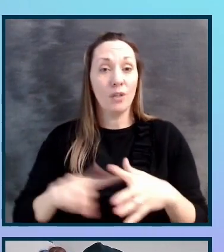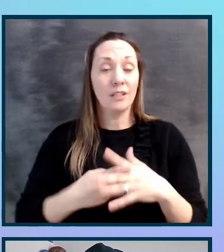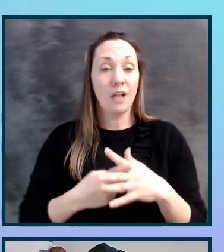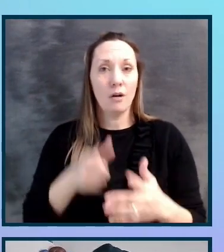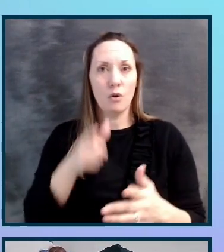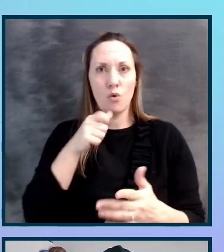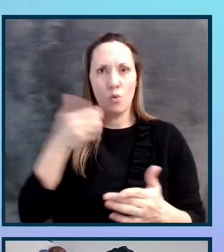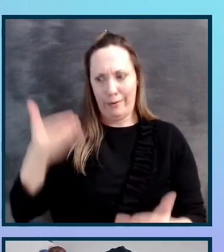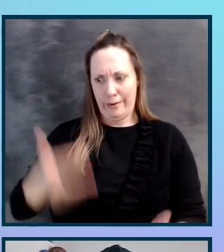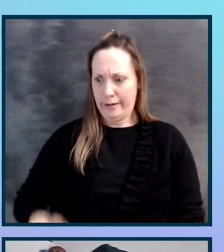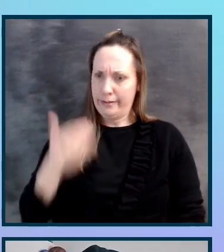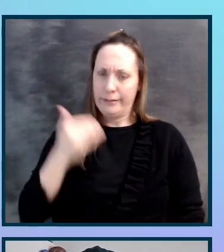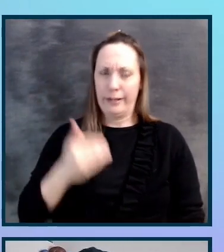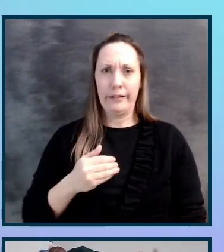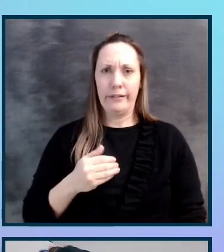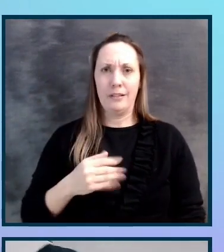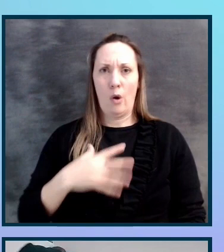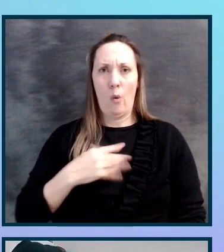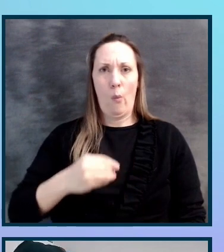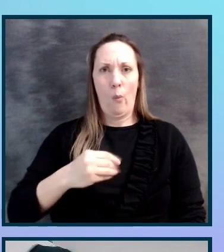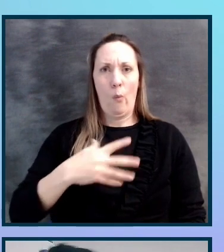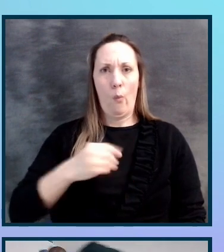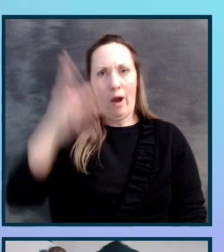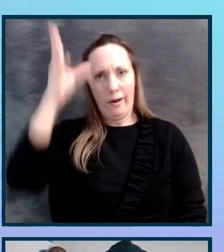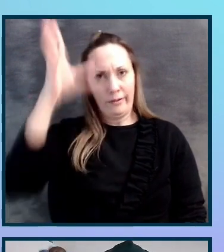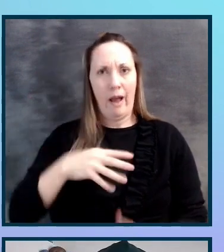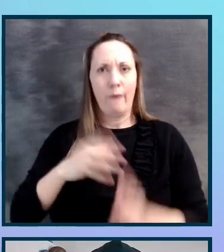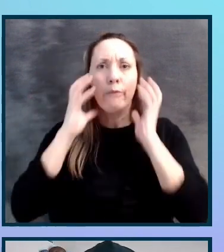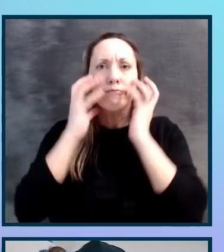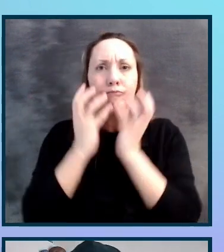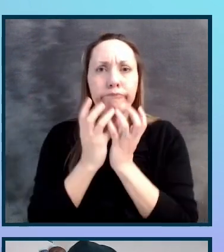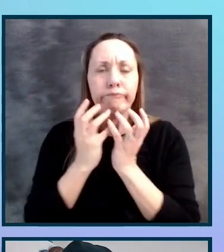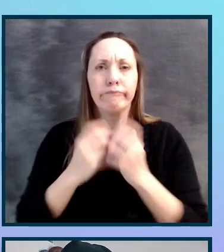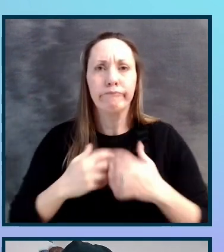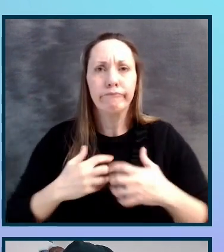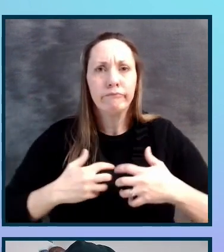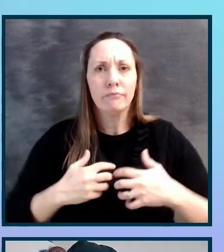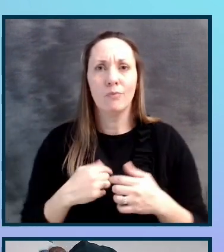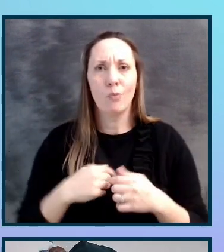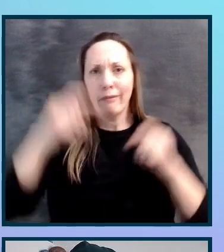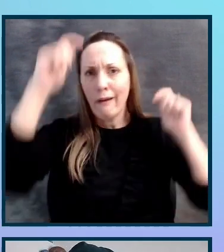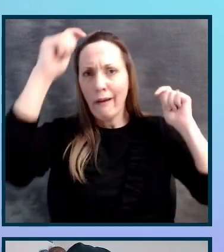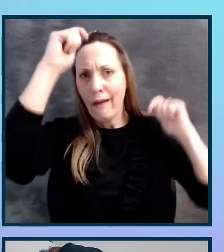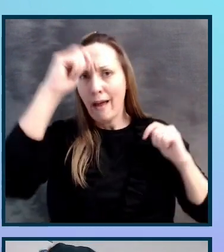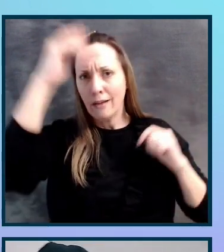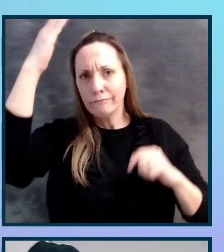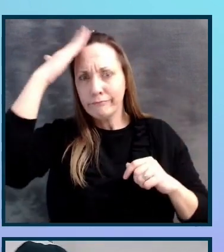A burly white dude with a beard, with a green white Sox hat and quite possibly the dopest T-shirt ever?